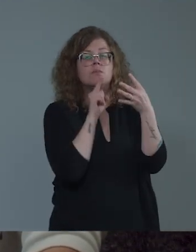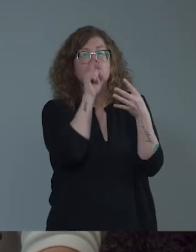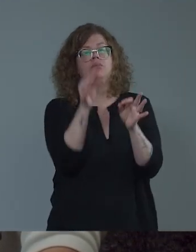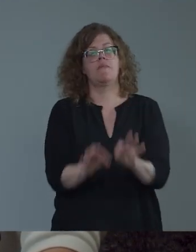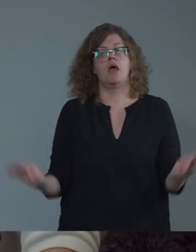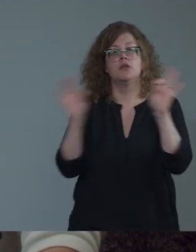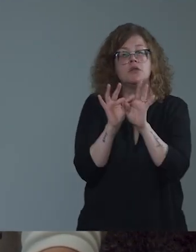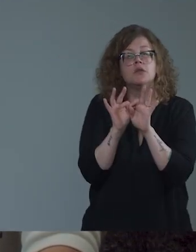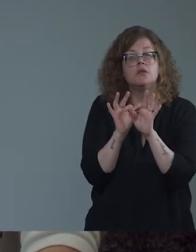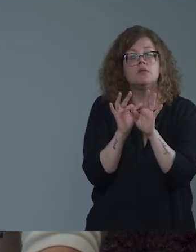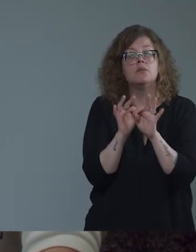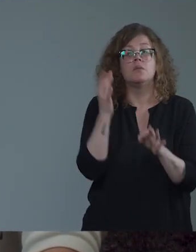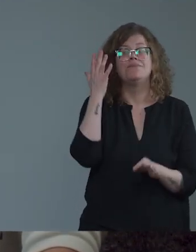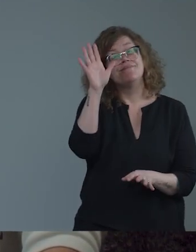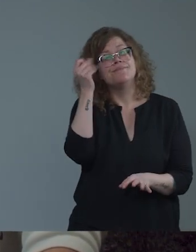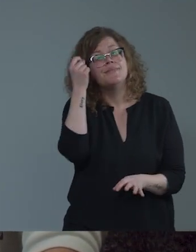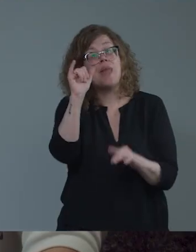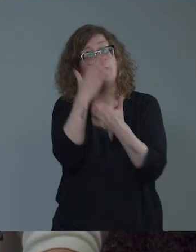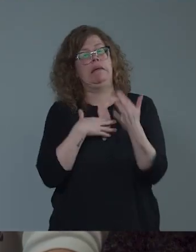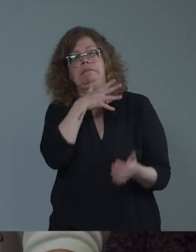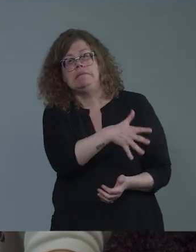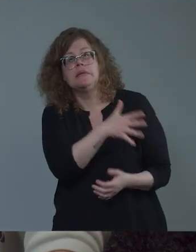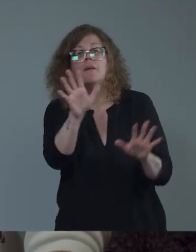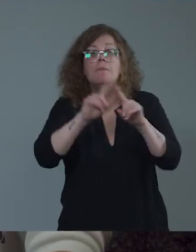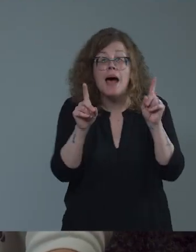They need to know that you're easy to work with and they can trust you, and you deliver on what